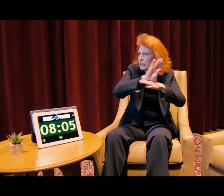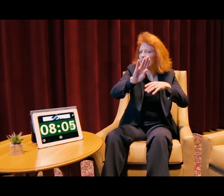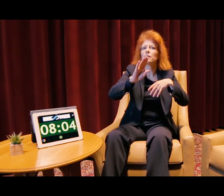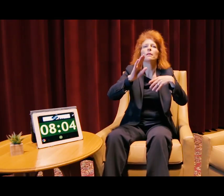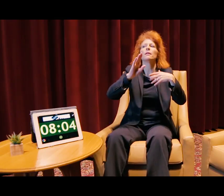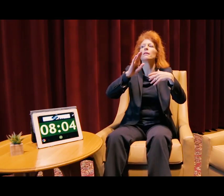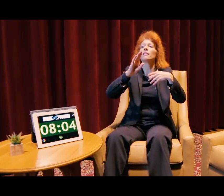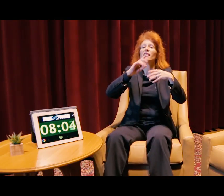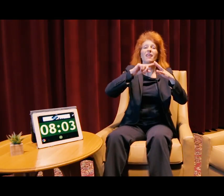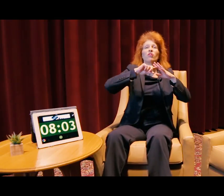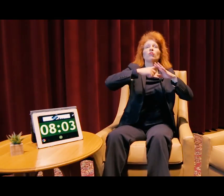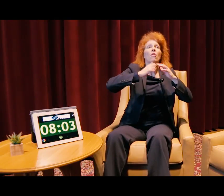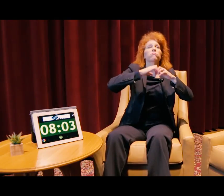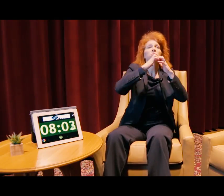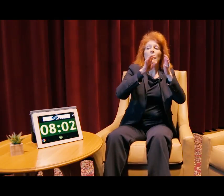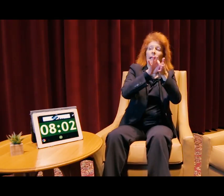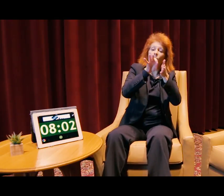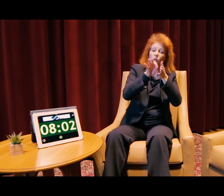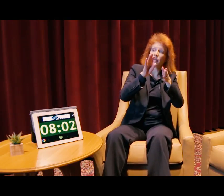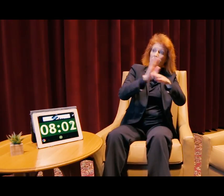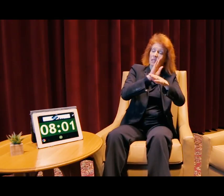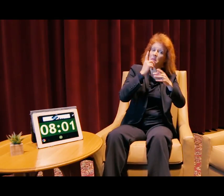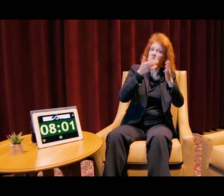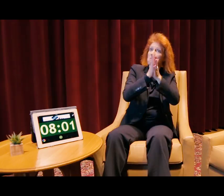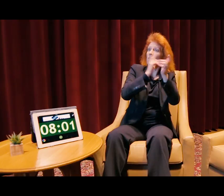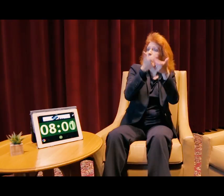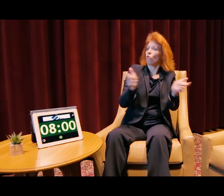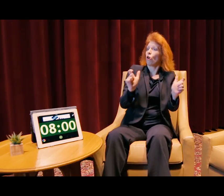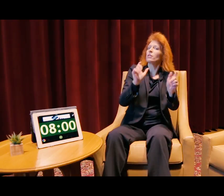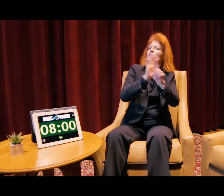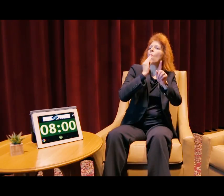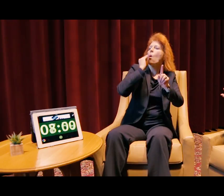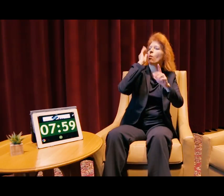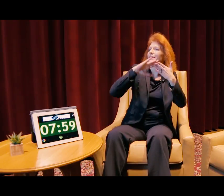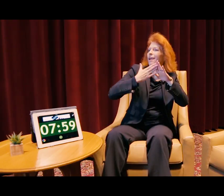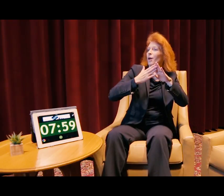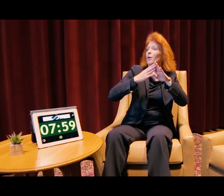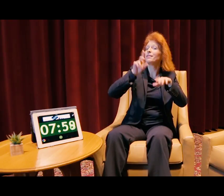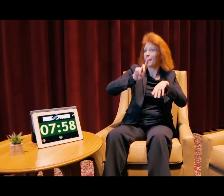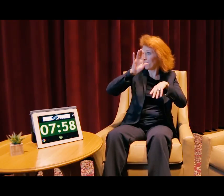He built and started an accounting firm that became quite large in his hometown of Denver, Colorado.